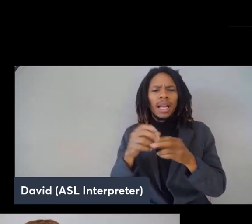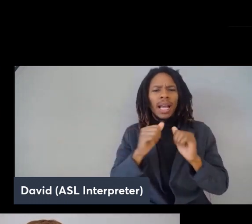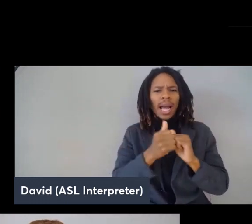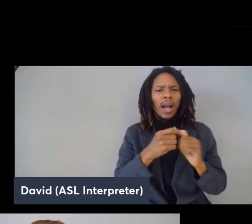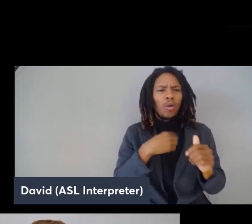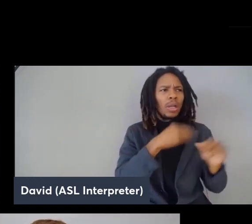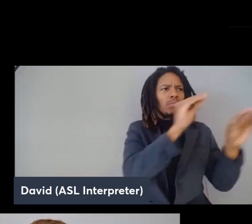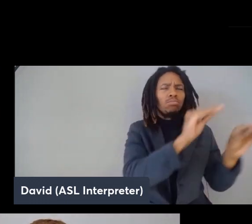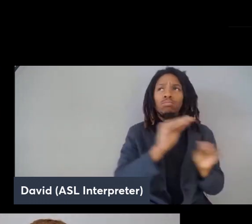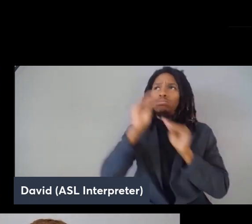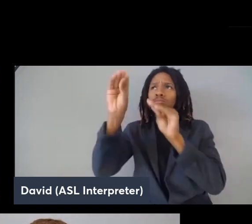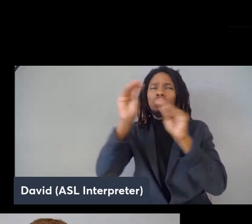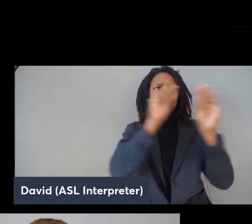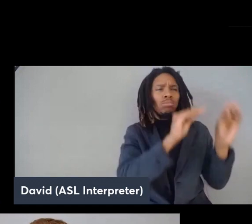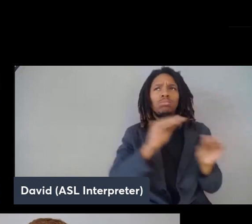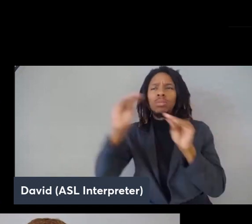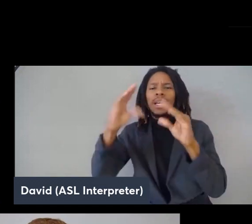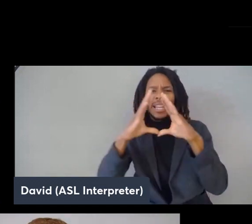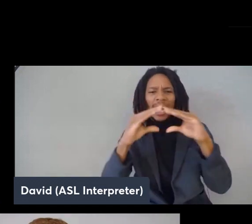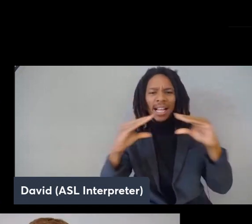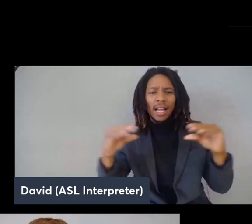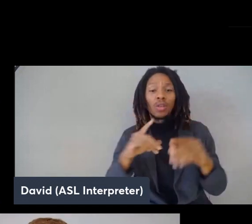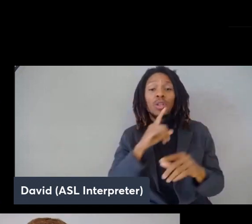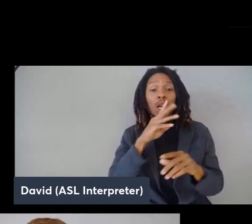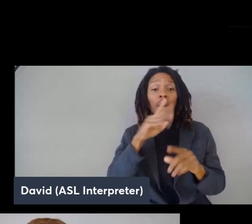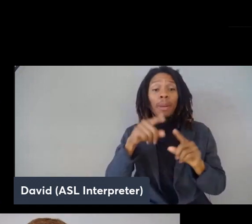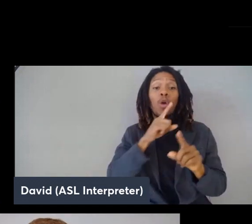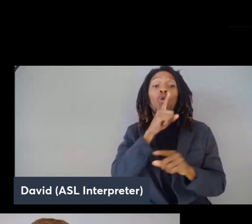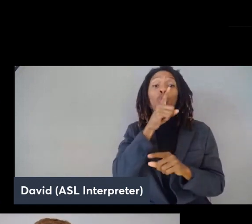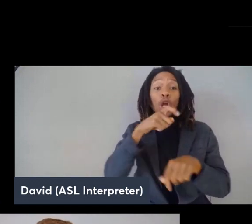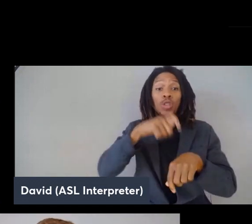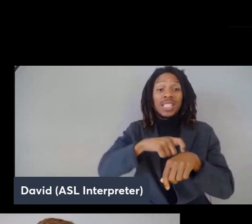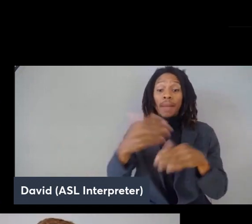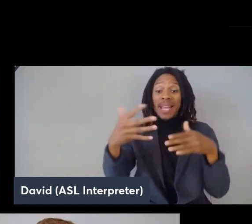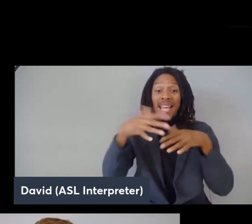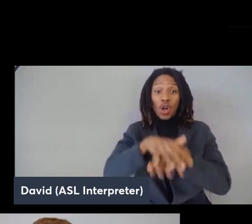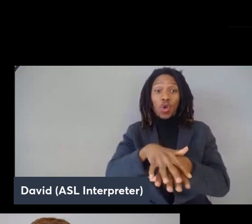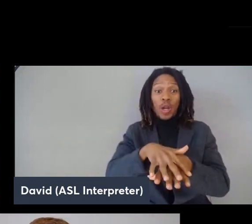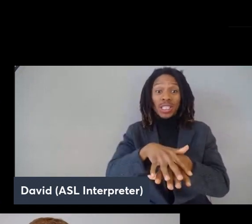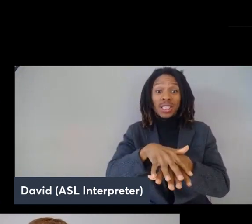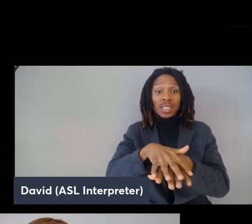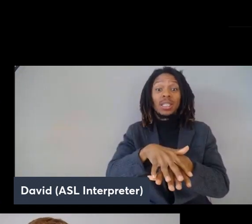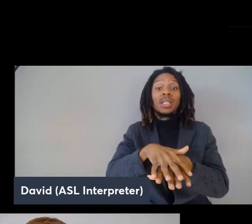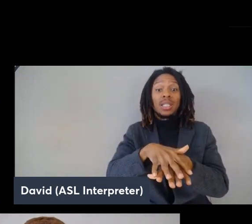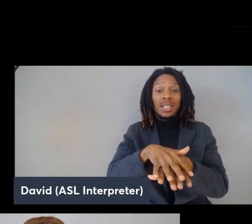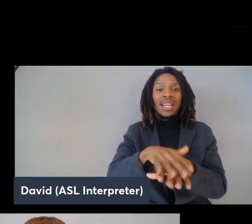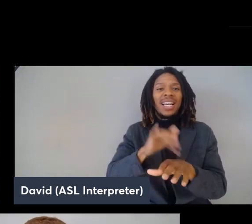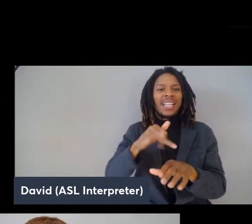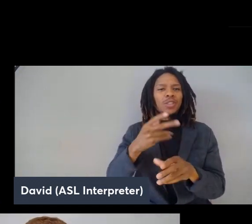And when you talk about realtime integration, that's where it really gets hard to build it yourself.